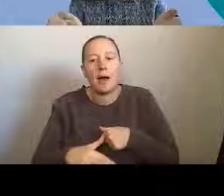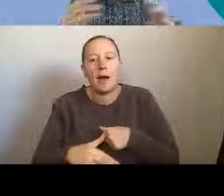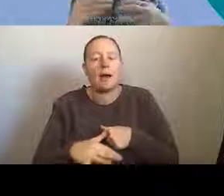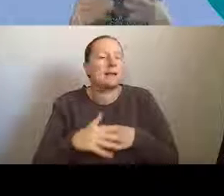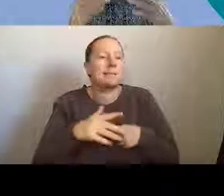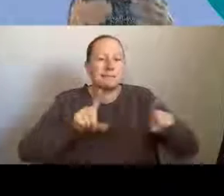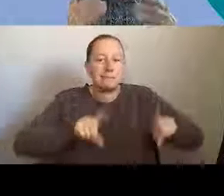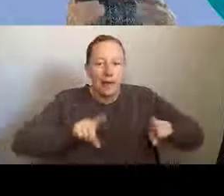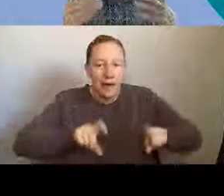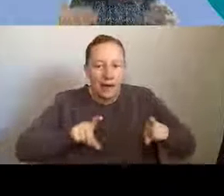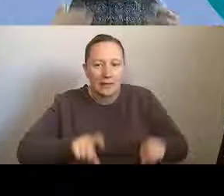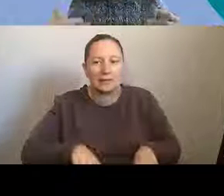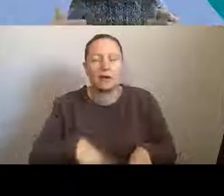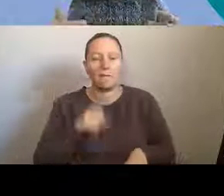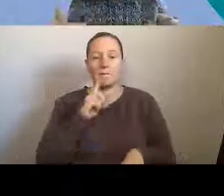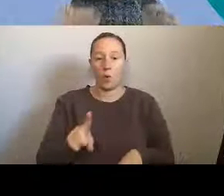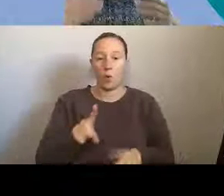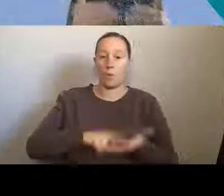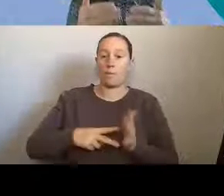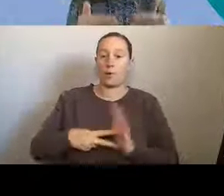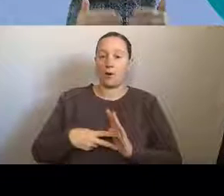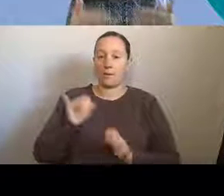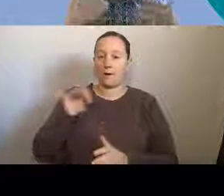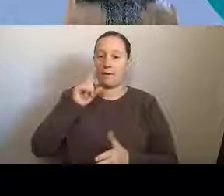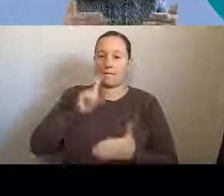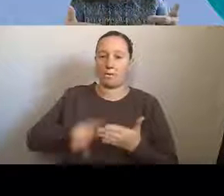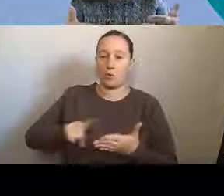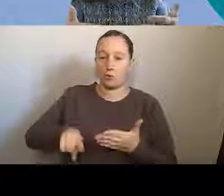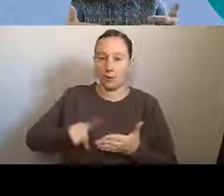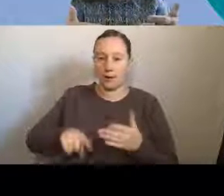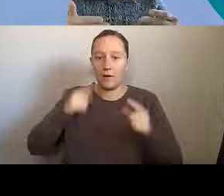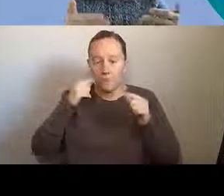So for the purpose of the research, for the purpose of this research,